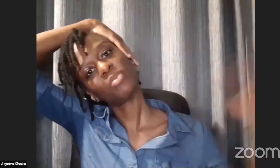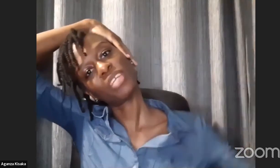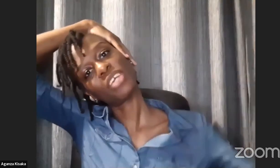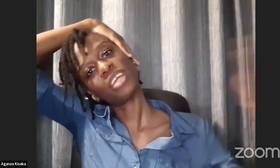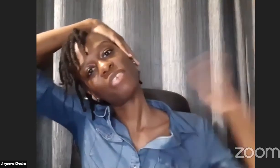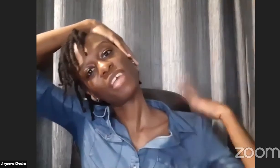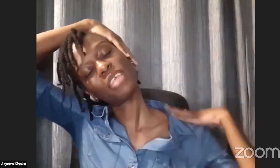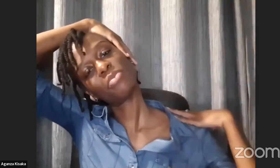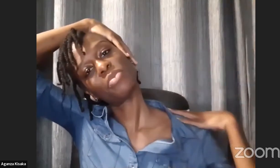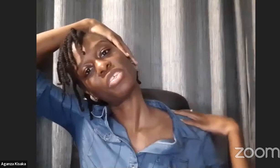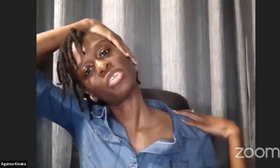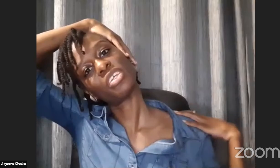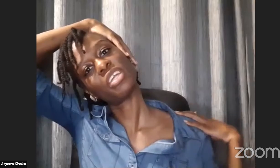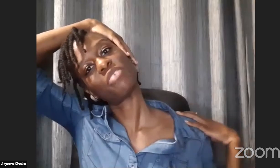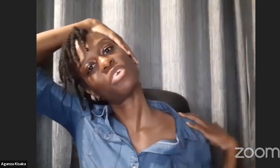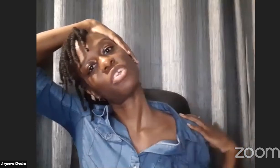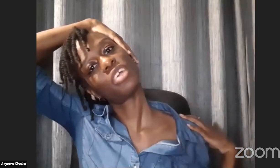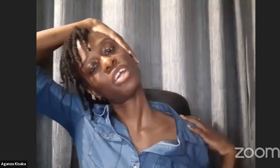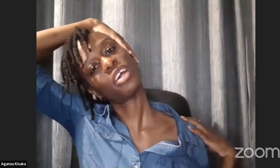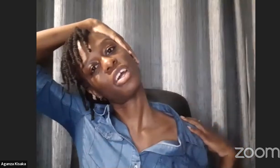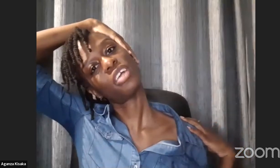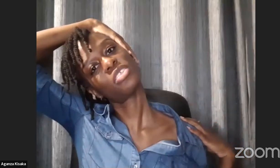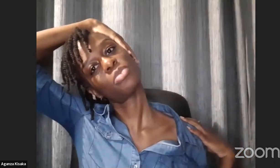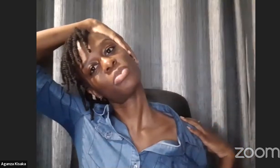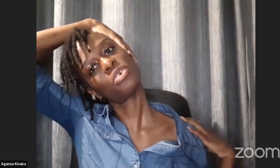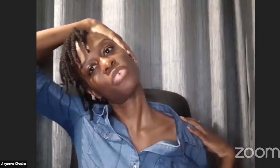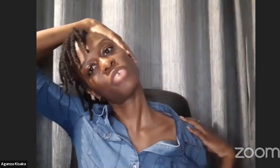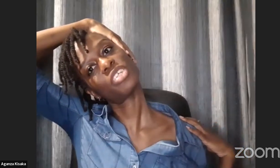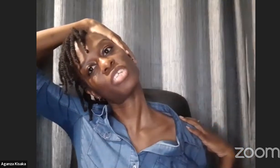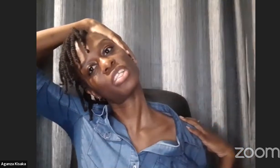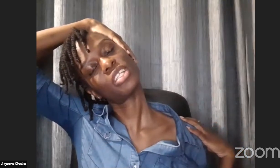Take your left hand on your left shoulder and just pull very gently.